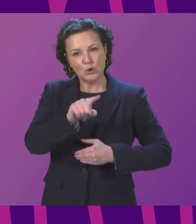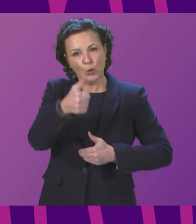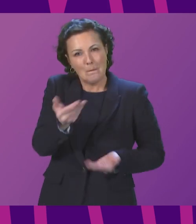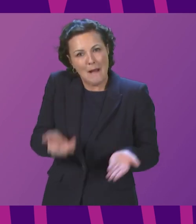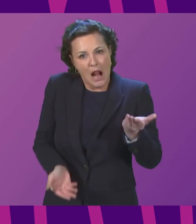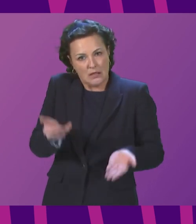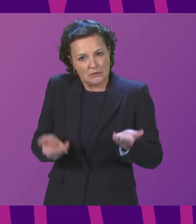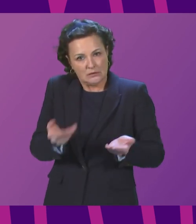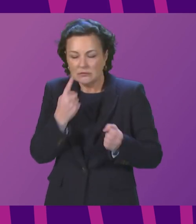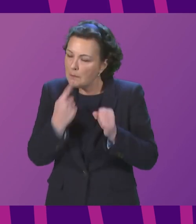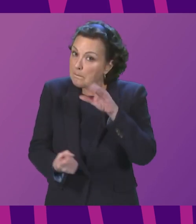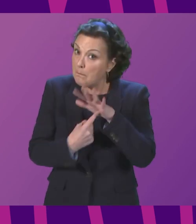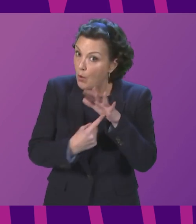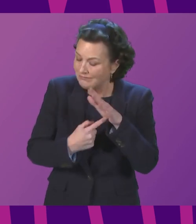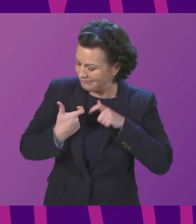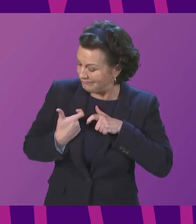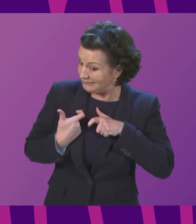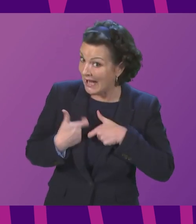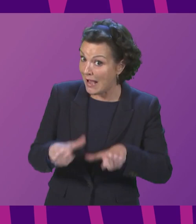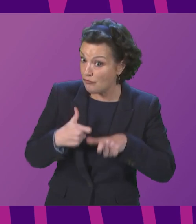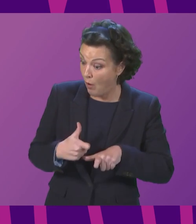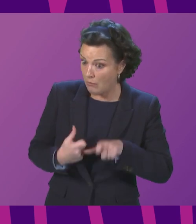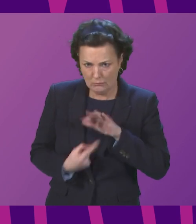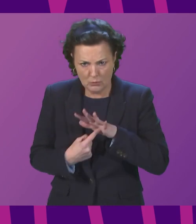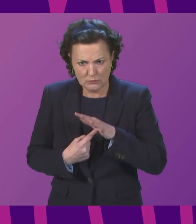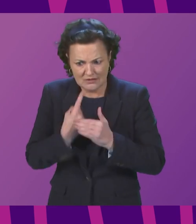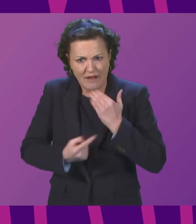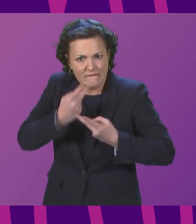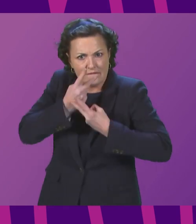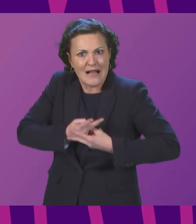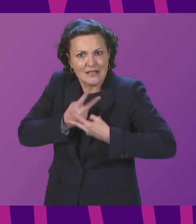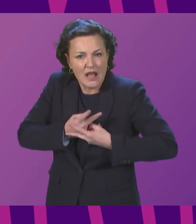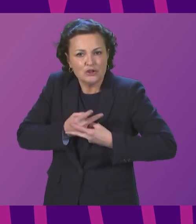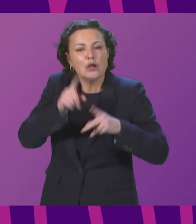of self-isolation in breaking chains of transmission and reducing the disruption that self-isolation